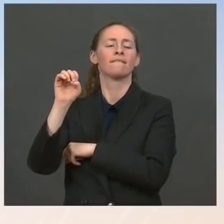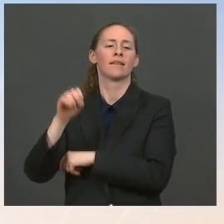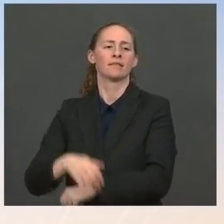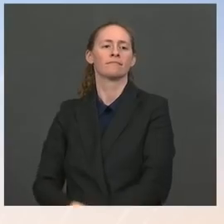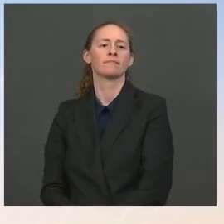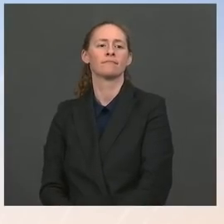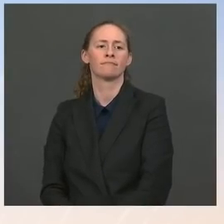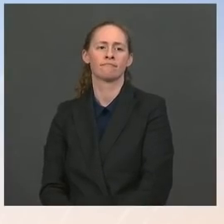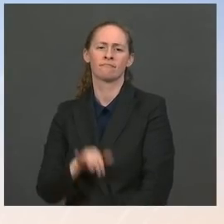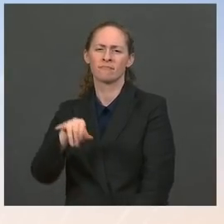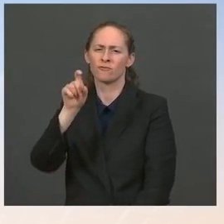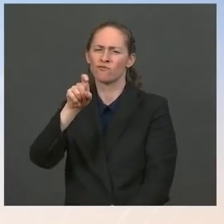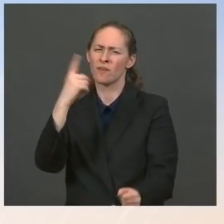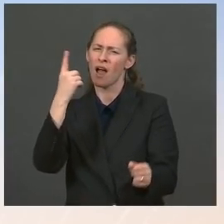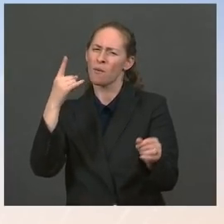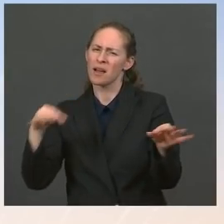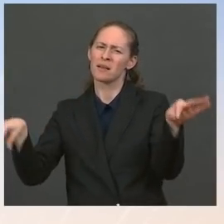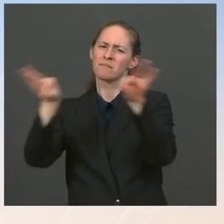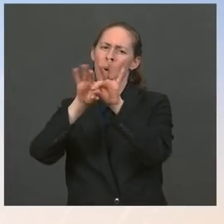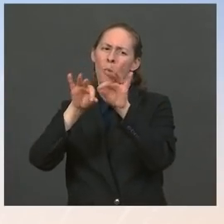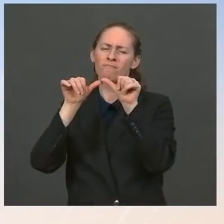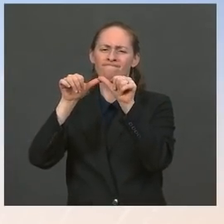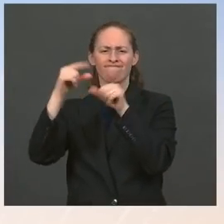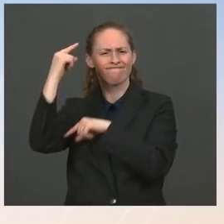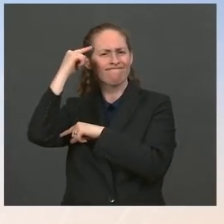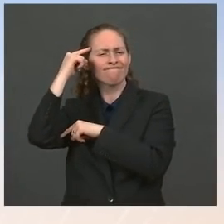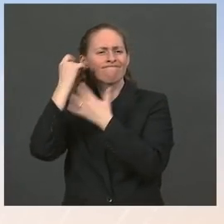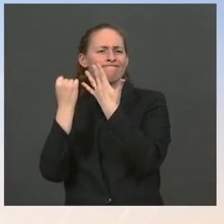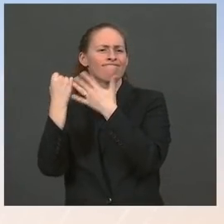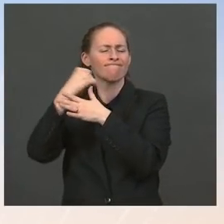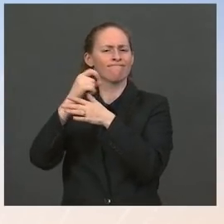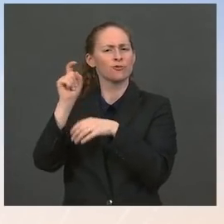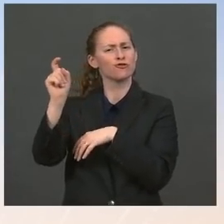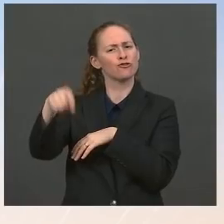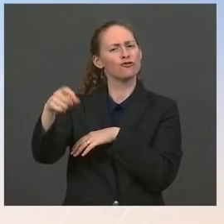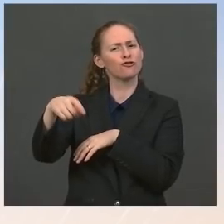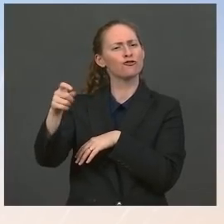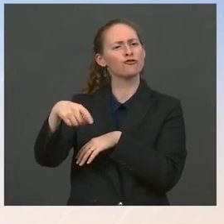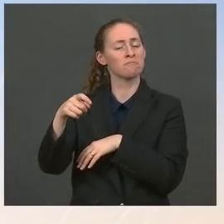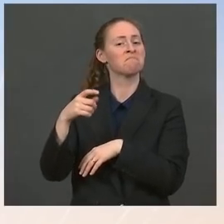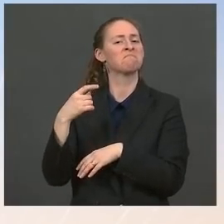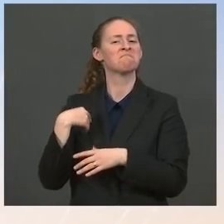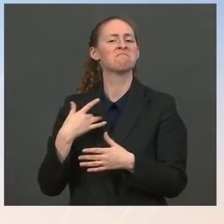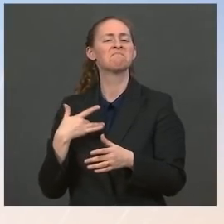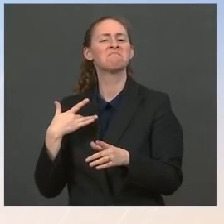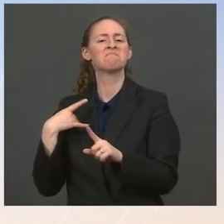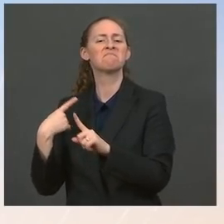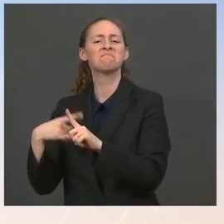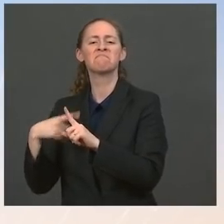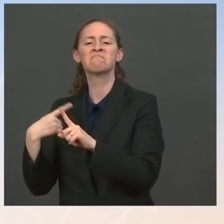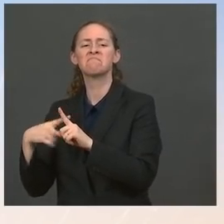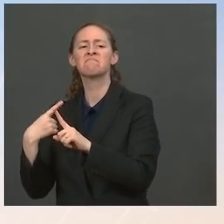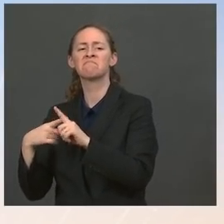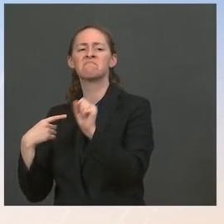in making sure that that happens. And so we're going to -- you know, we feel confident about the legal component of this.